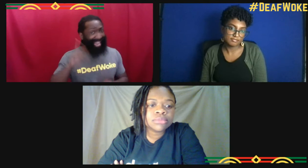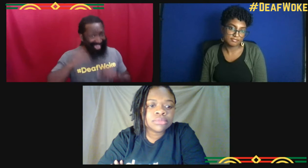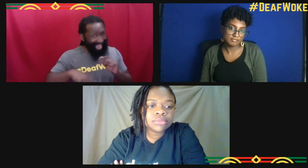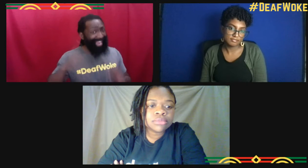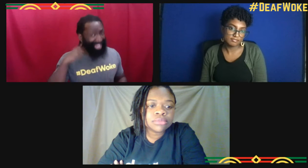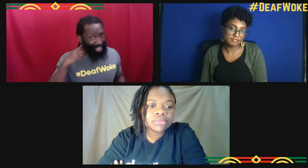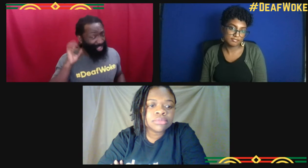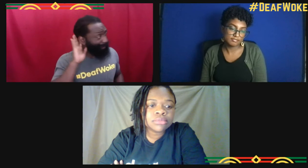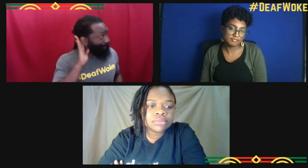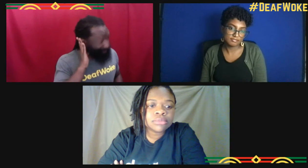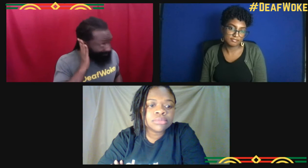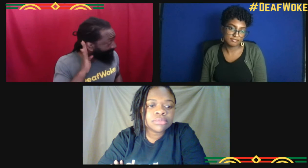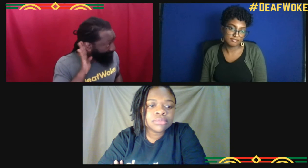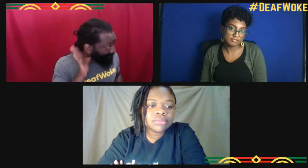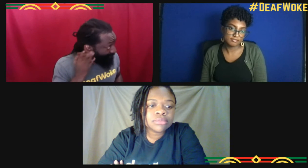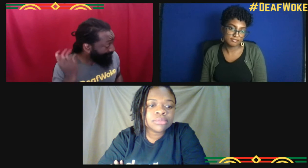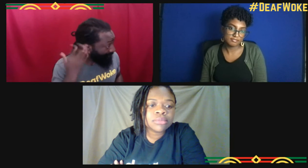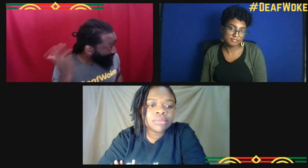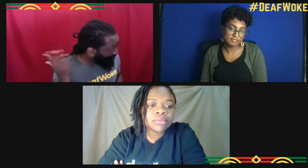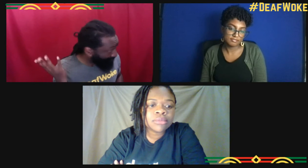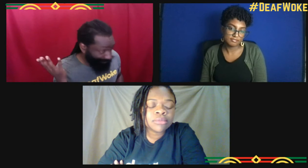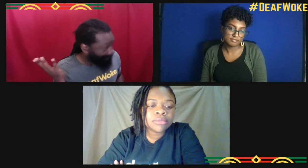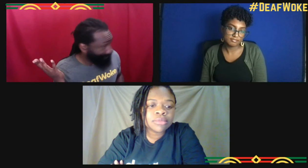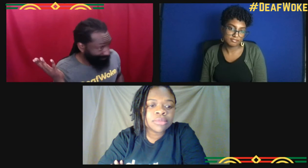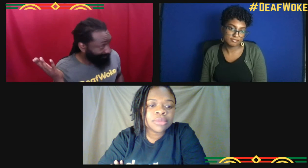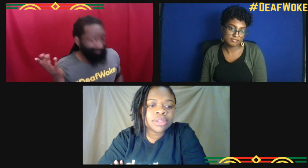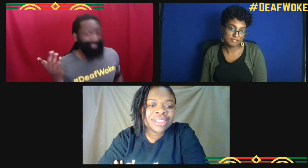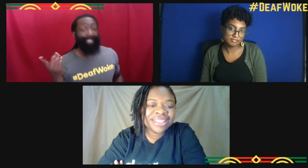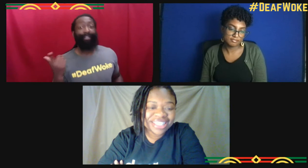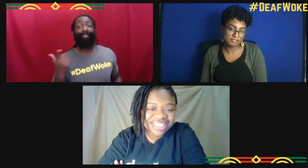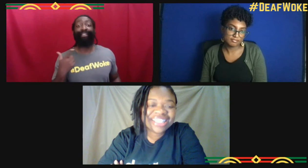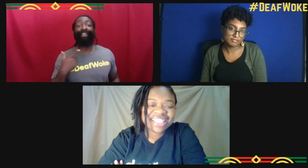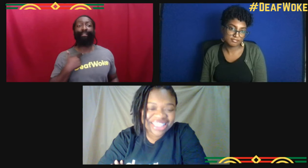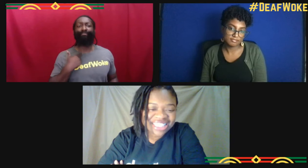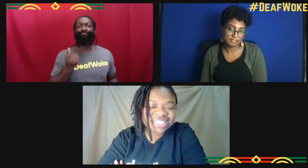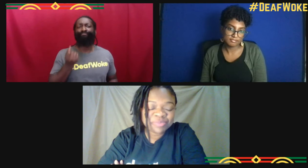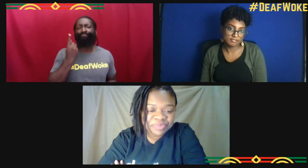all because I can speak doesn't mean if I can't hear